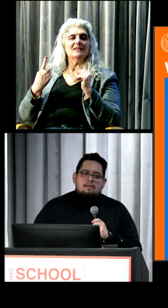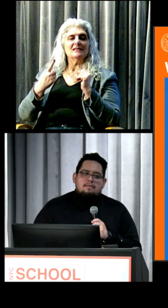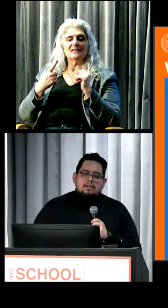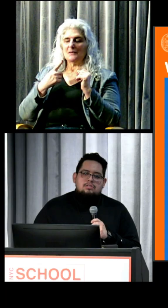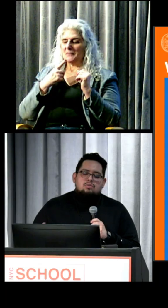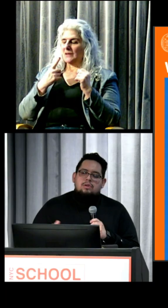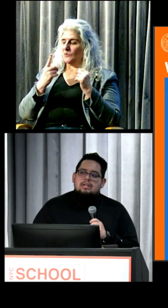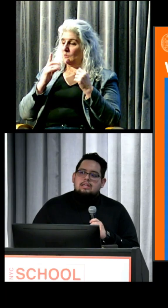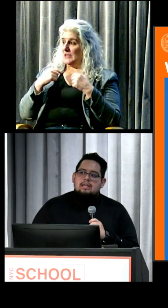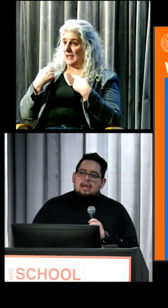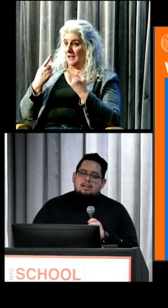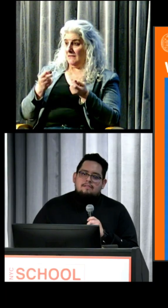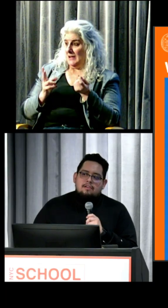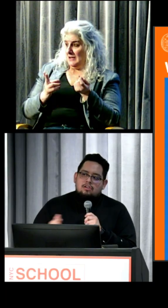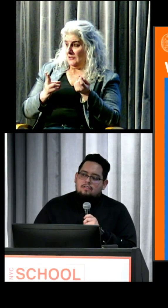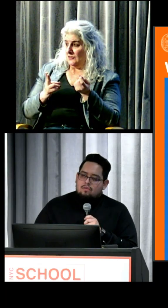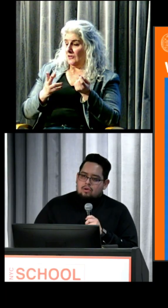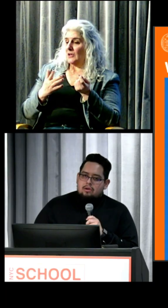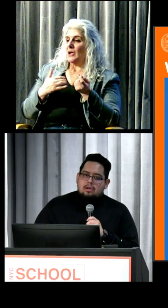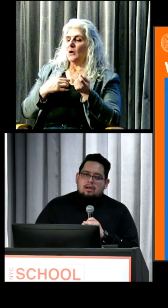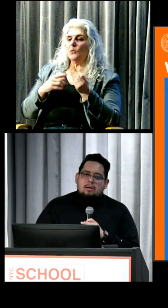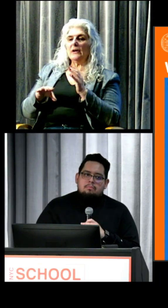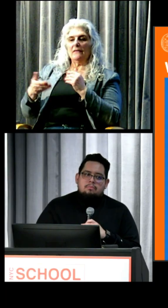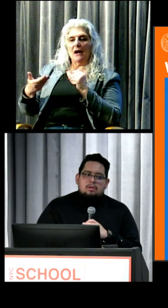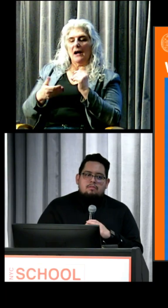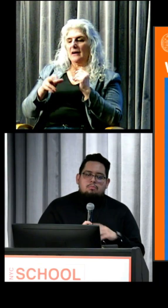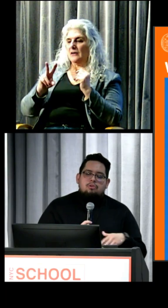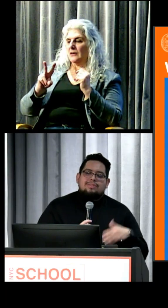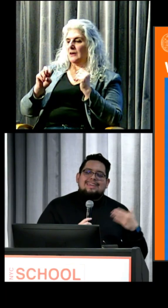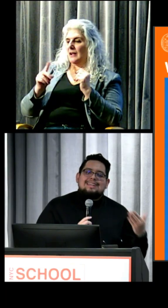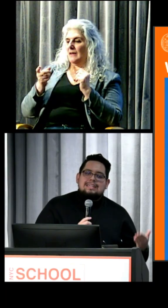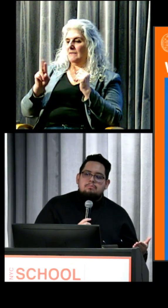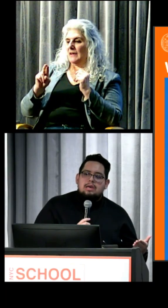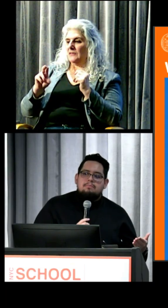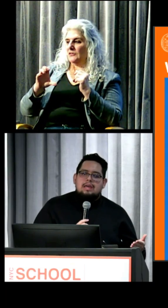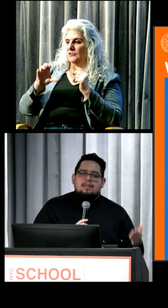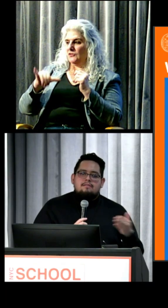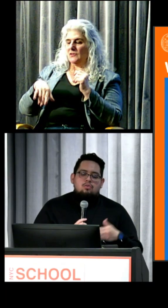a lot more long-term for them and impactful with how they will then change their actions than if